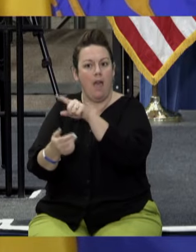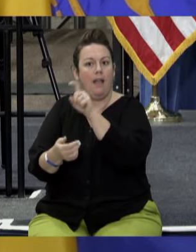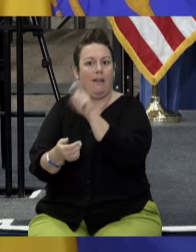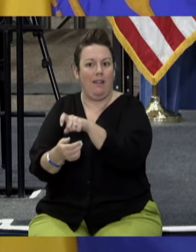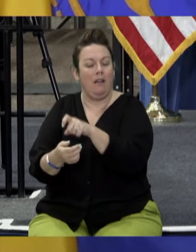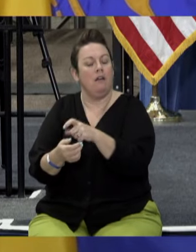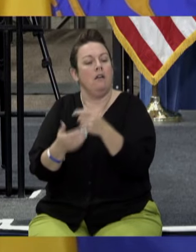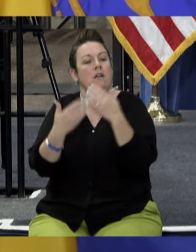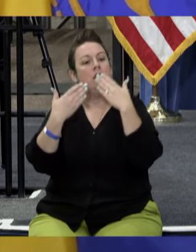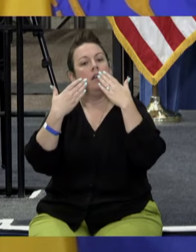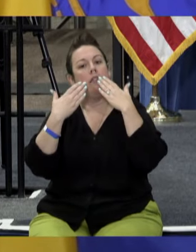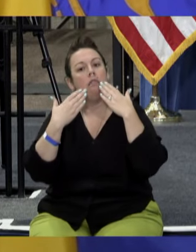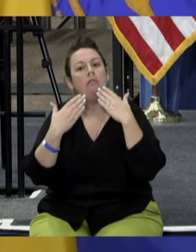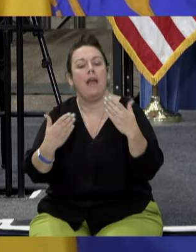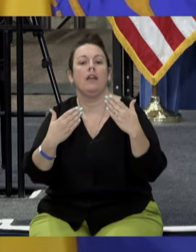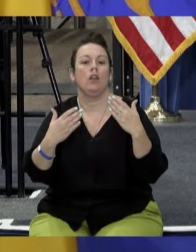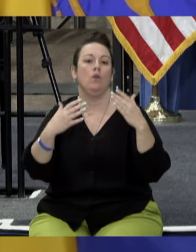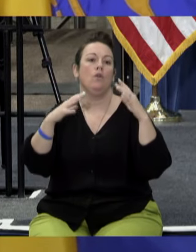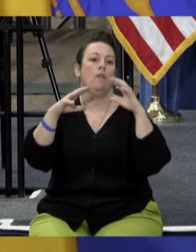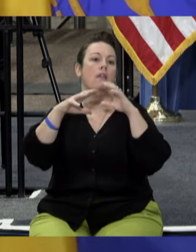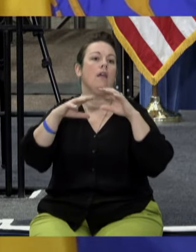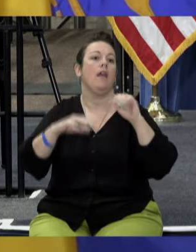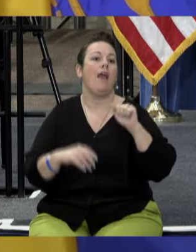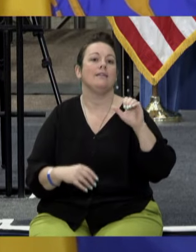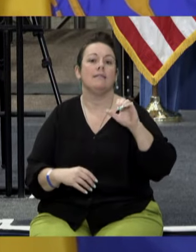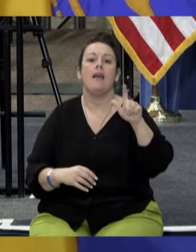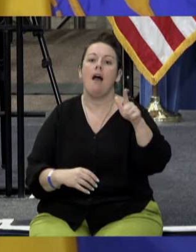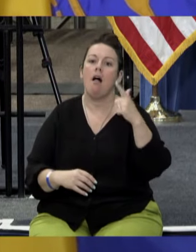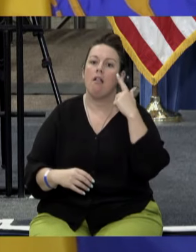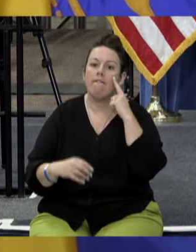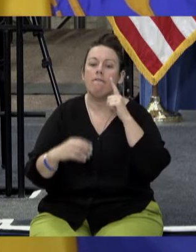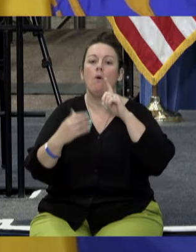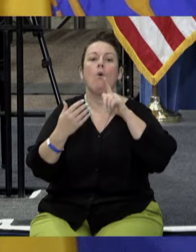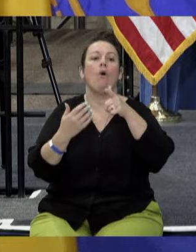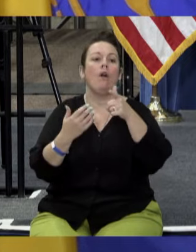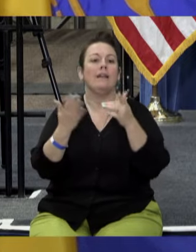thank you to the Administration for Community Living, for the Technical Assistance Center,